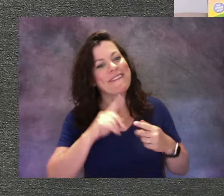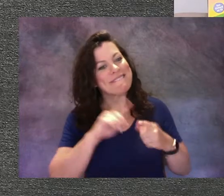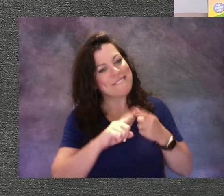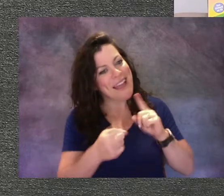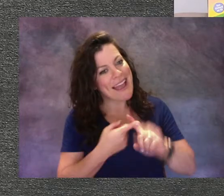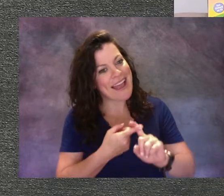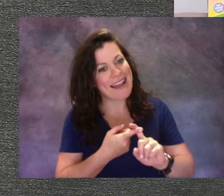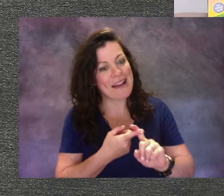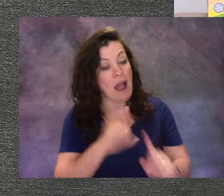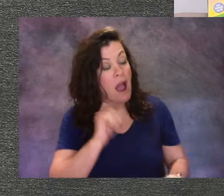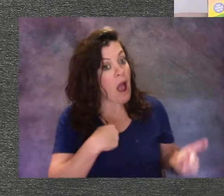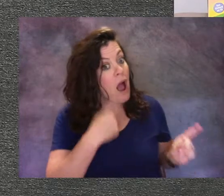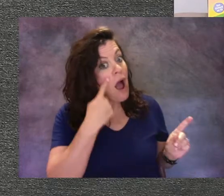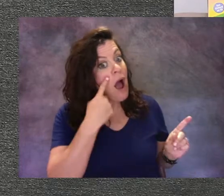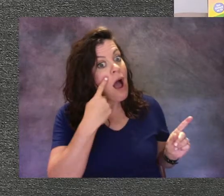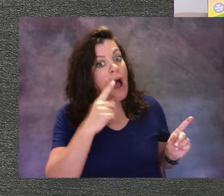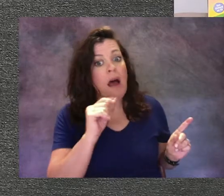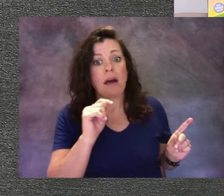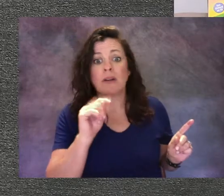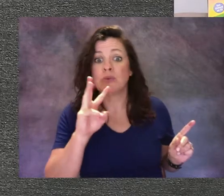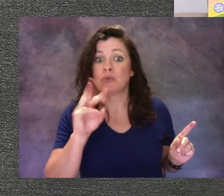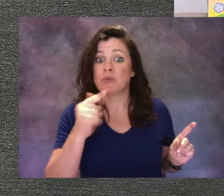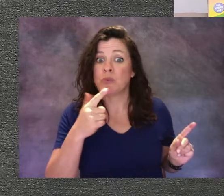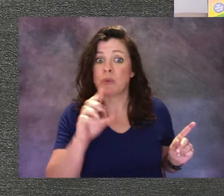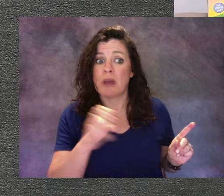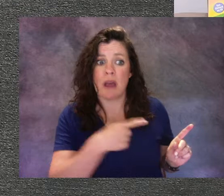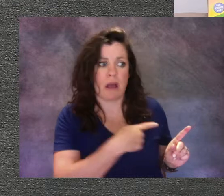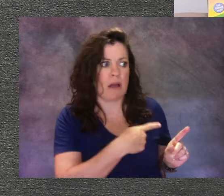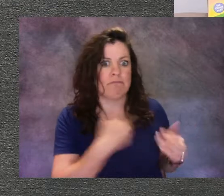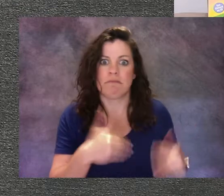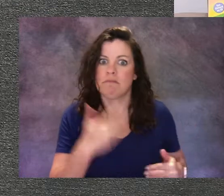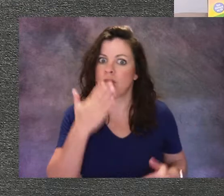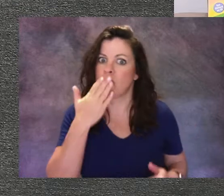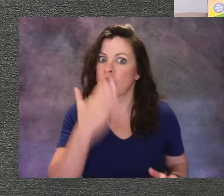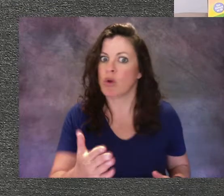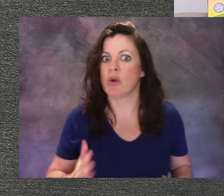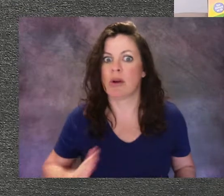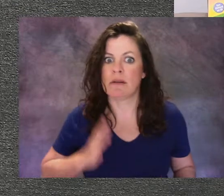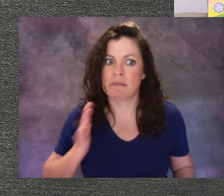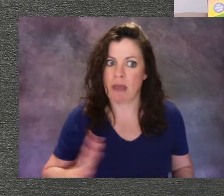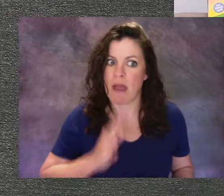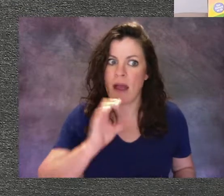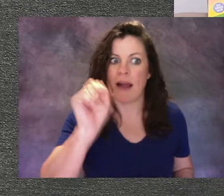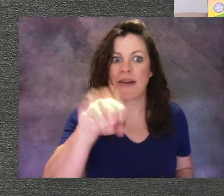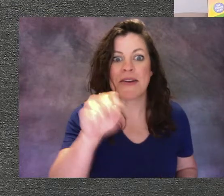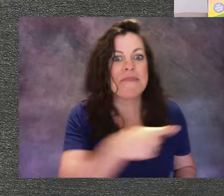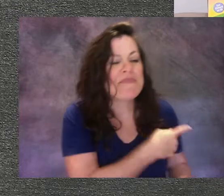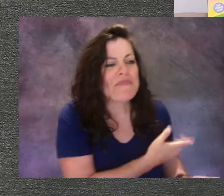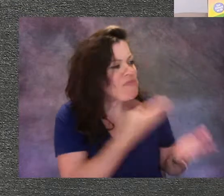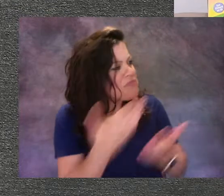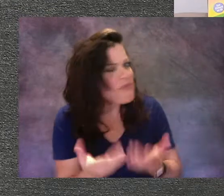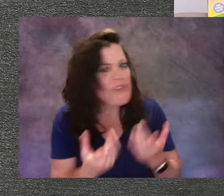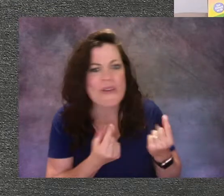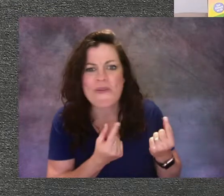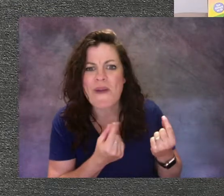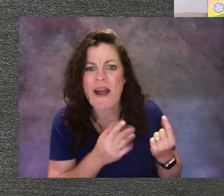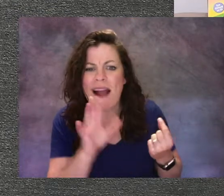You had the best manners today, because look what Twiggle brought us today.